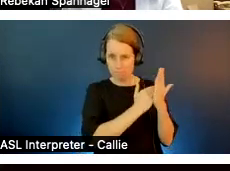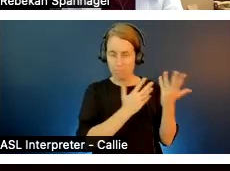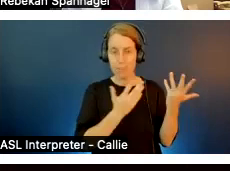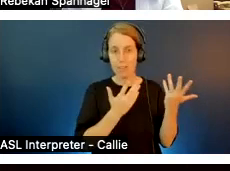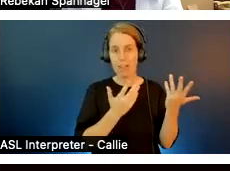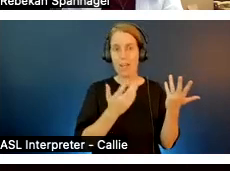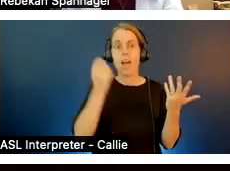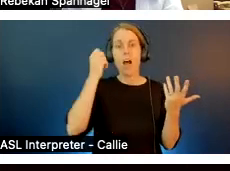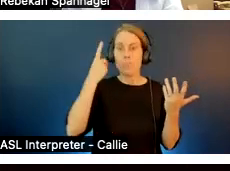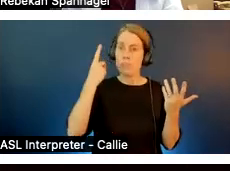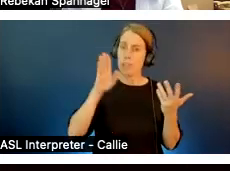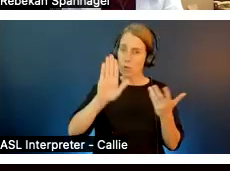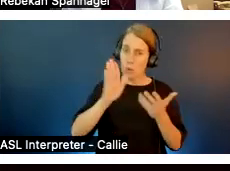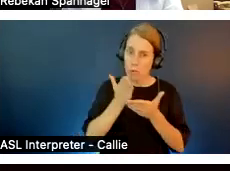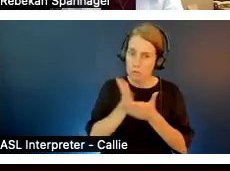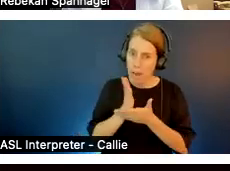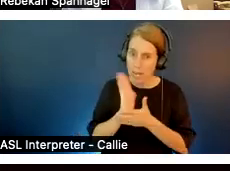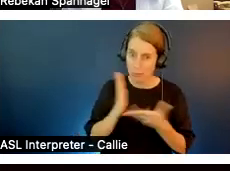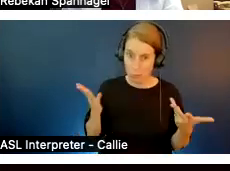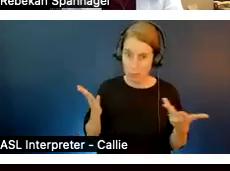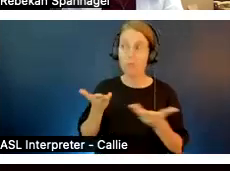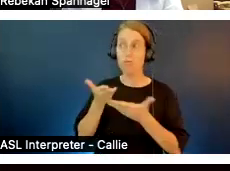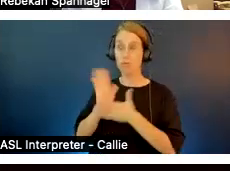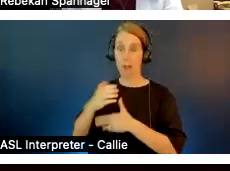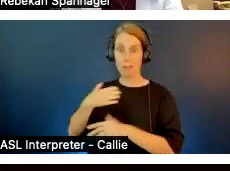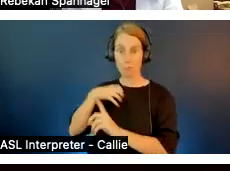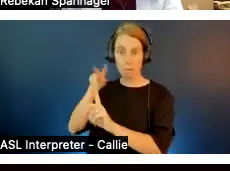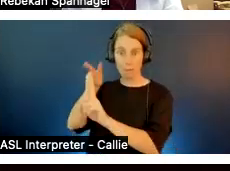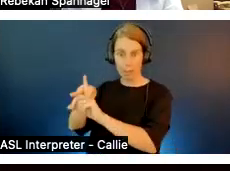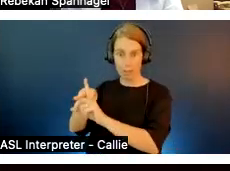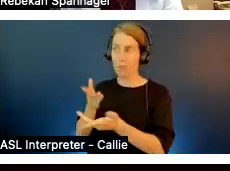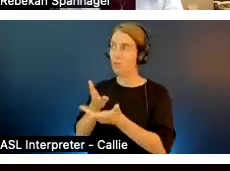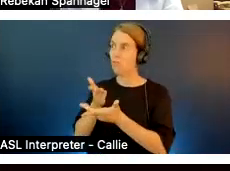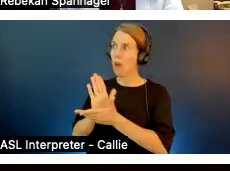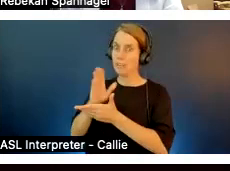you have a right to written notice you have a right to have your applications for services